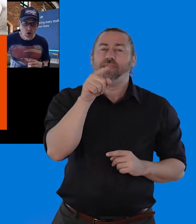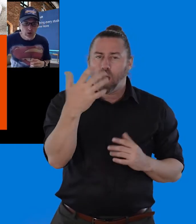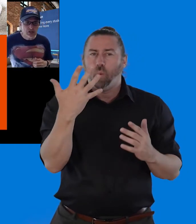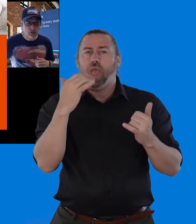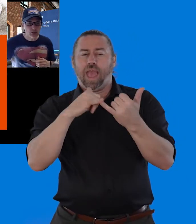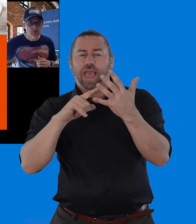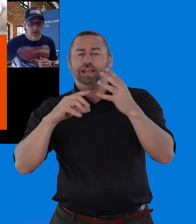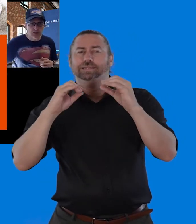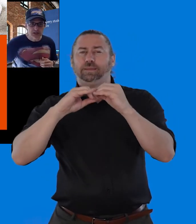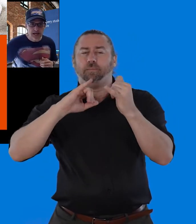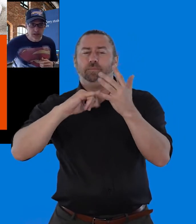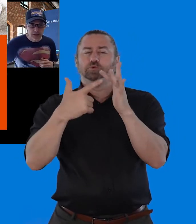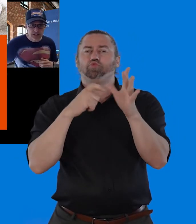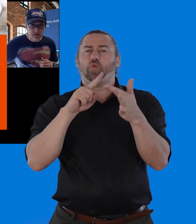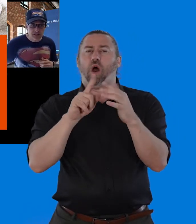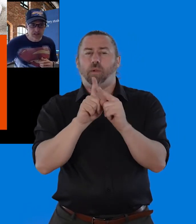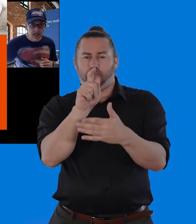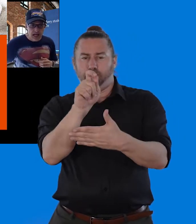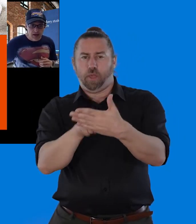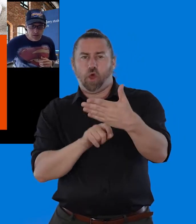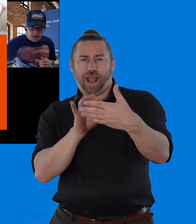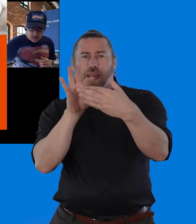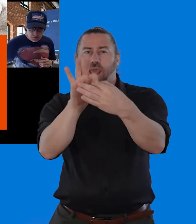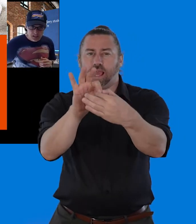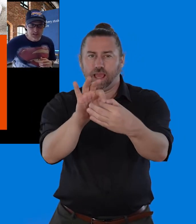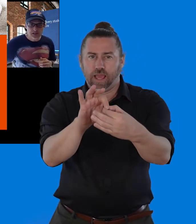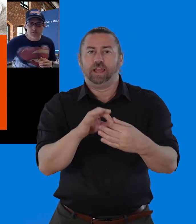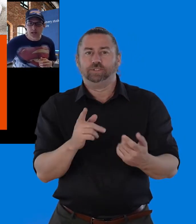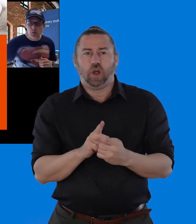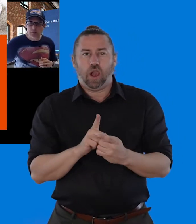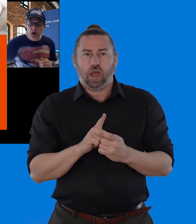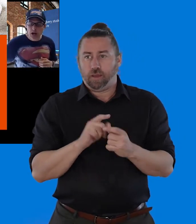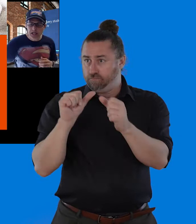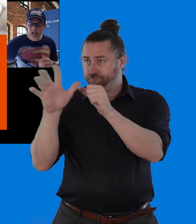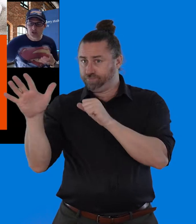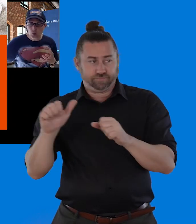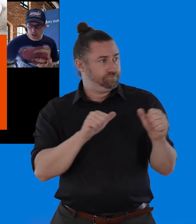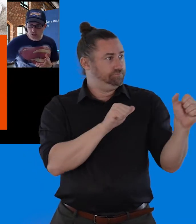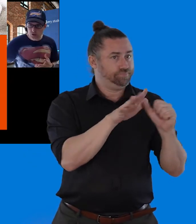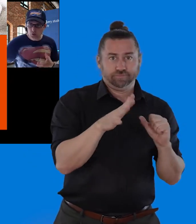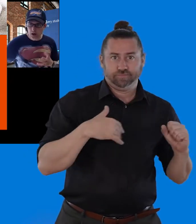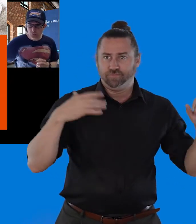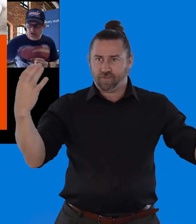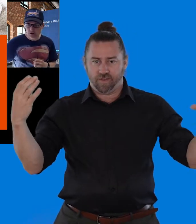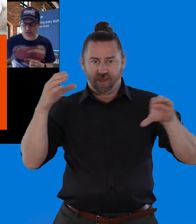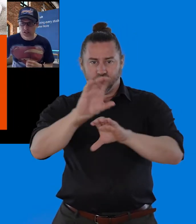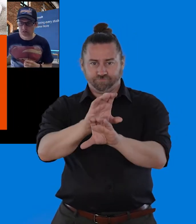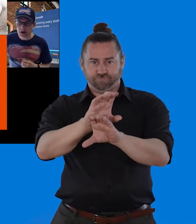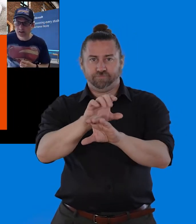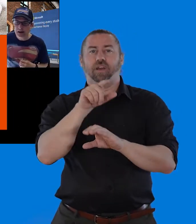So what we do is we take the best of this and the best of this, and we combine it into one tool Microsoft 365 Apps.